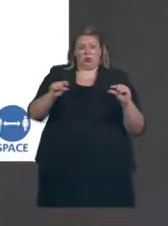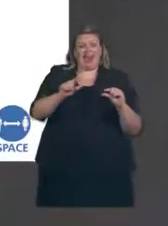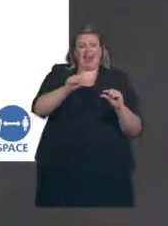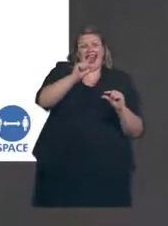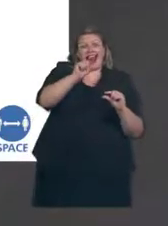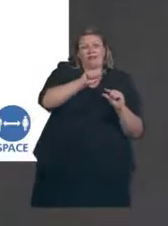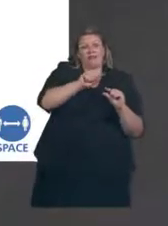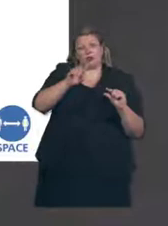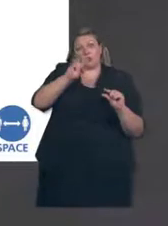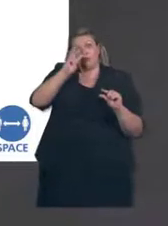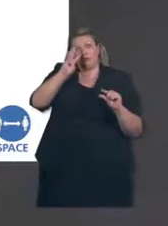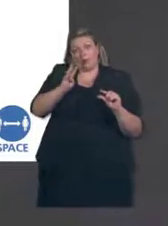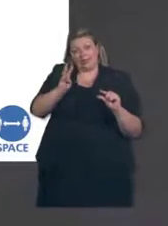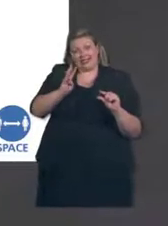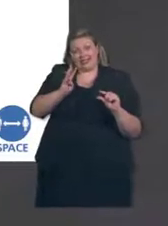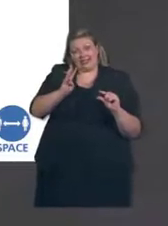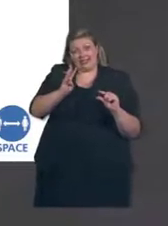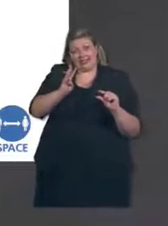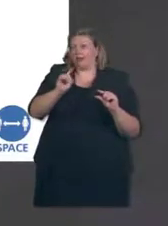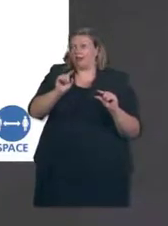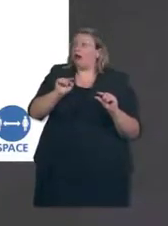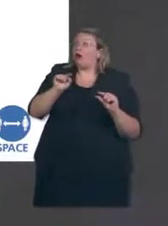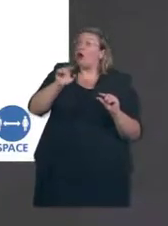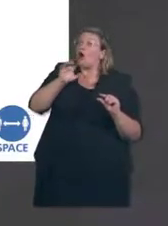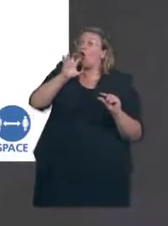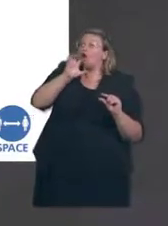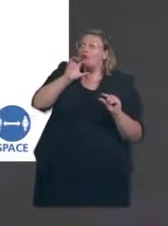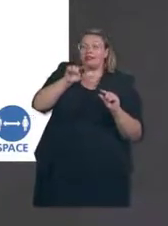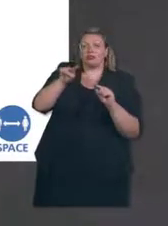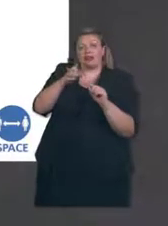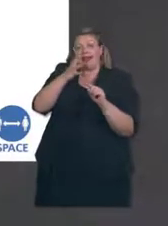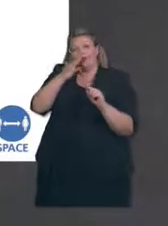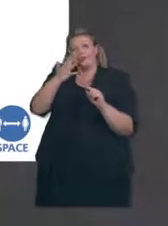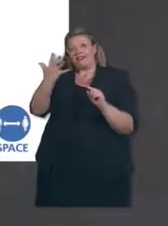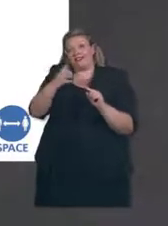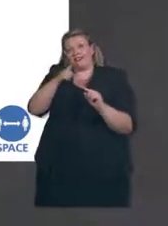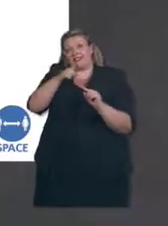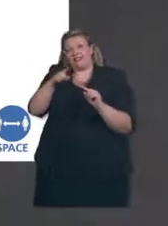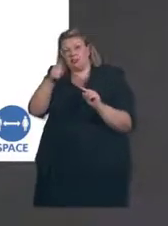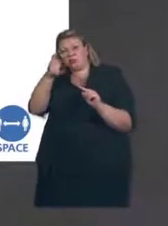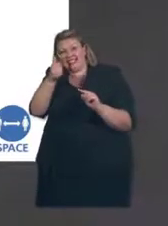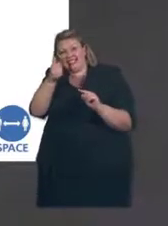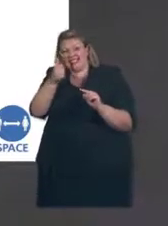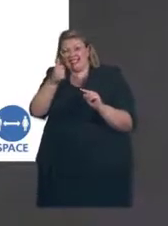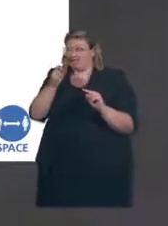And in those groups as you can see The rates of increase have been very small indeed